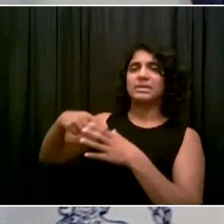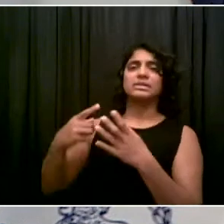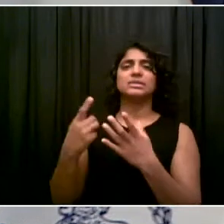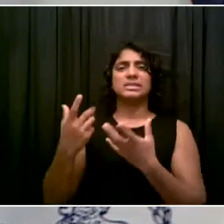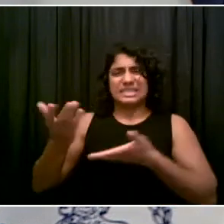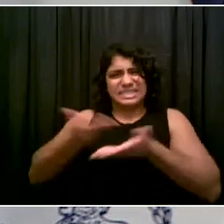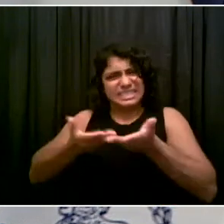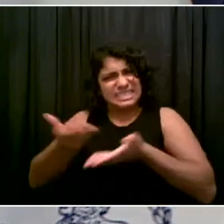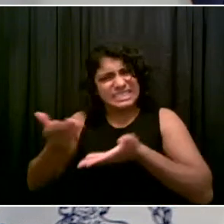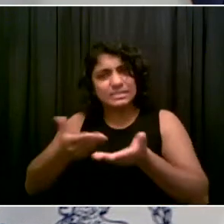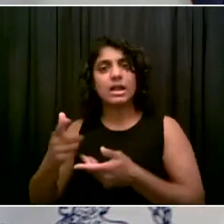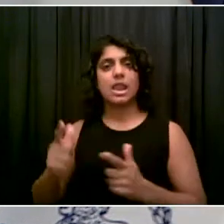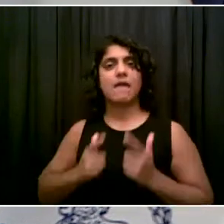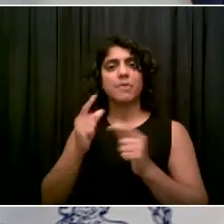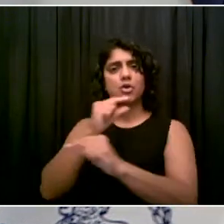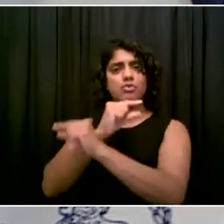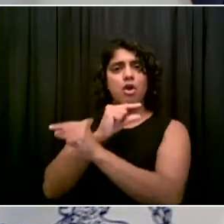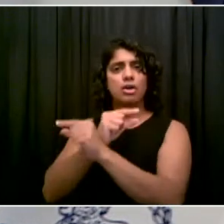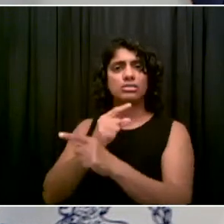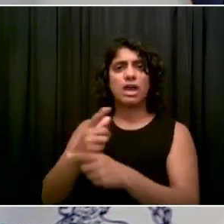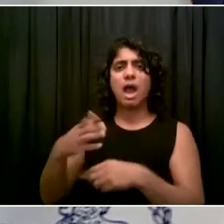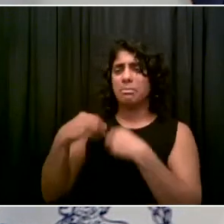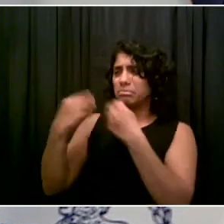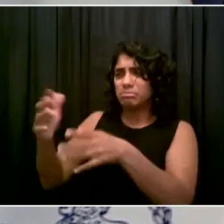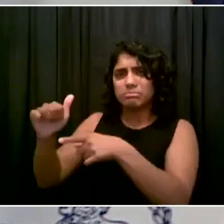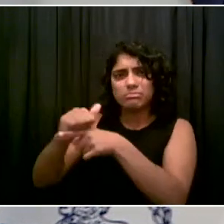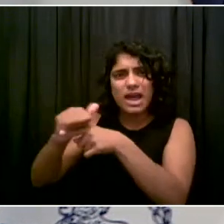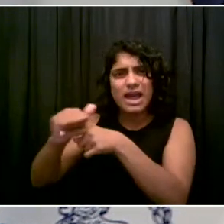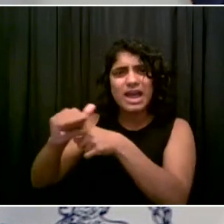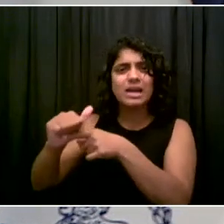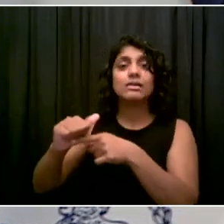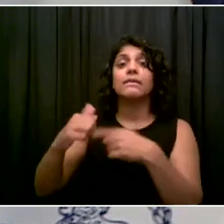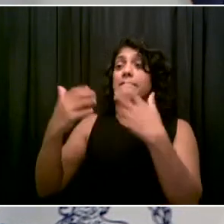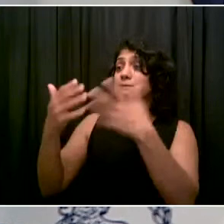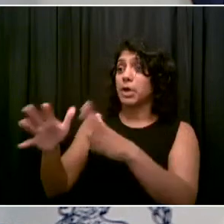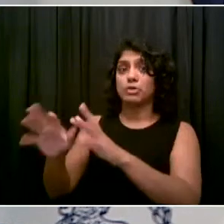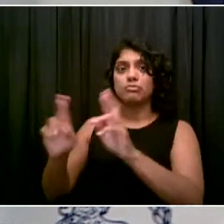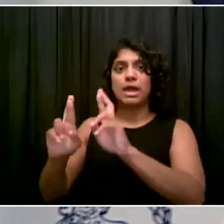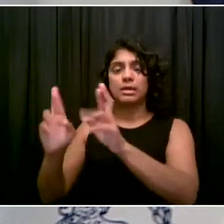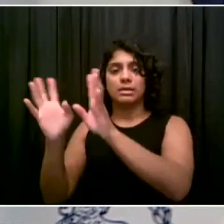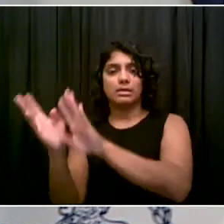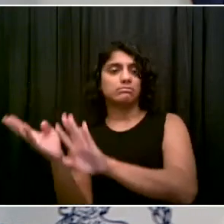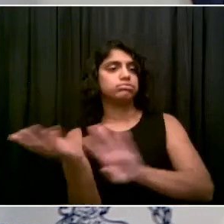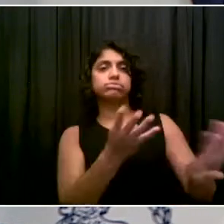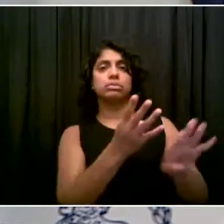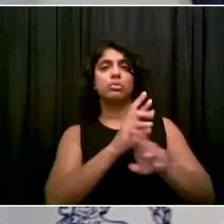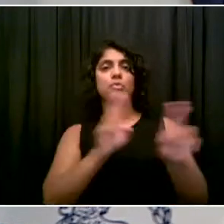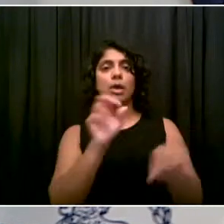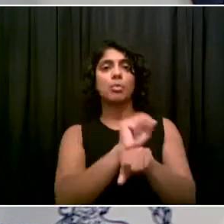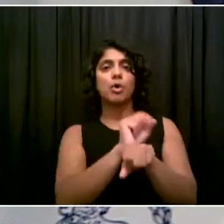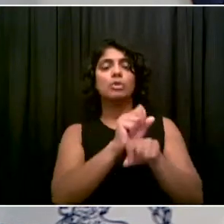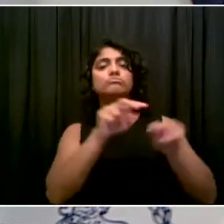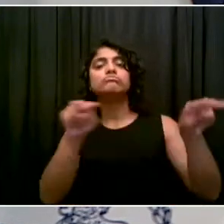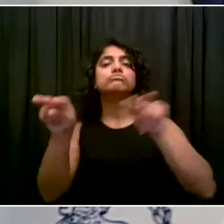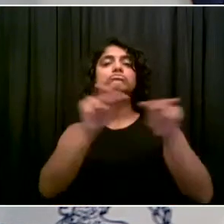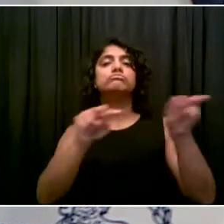NORMALLY WOULD DO. BUT WE HAVE THE CORE AND WE ARE ADDING MORE LIFEGUARDS AS PEOPLE GET